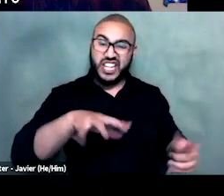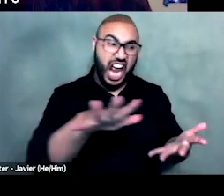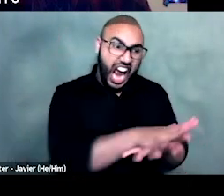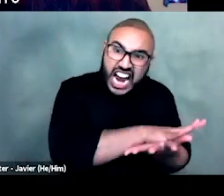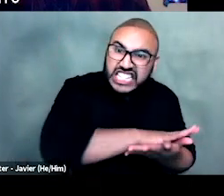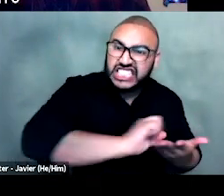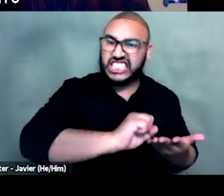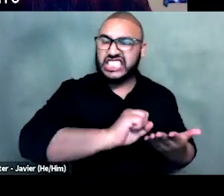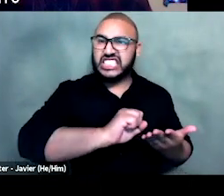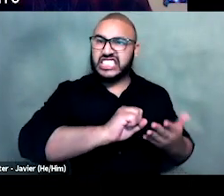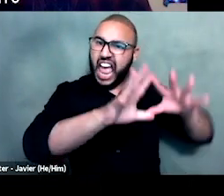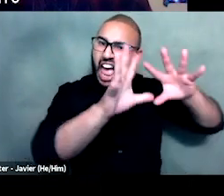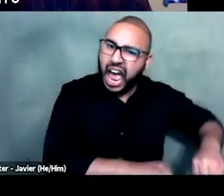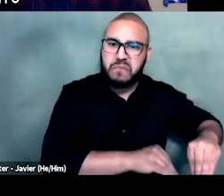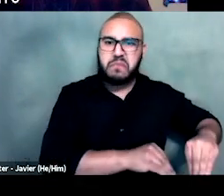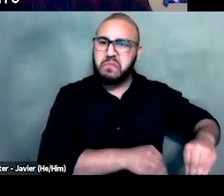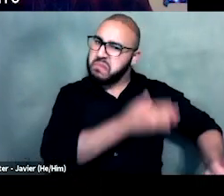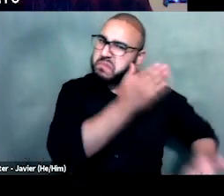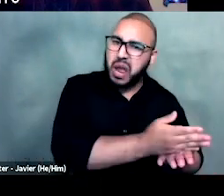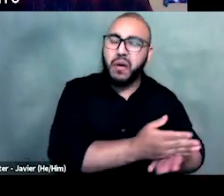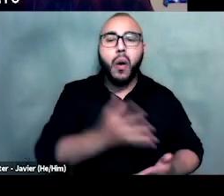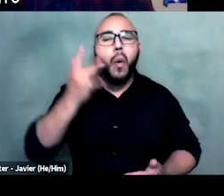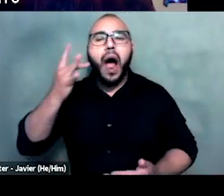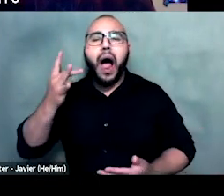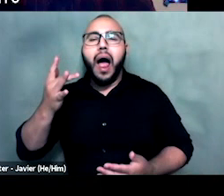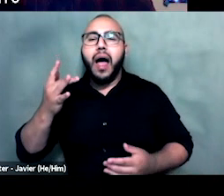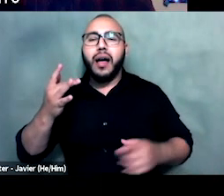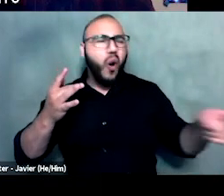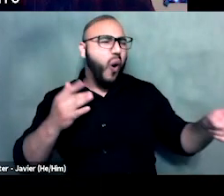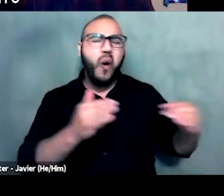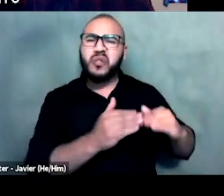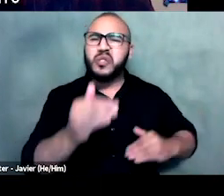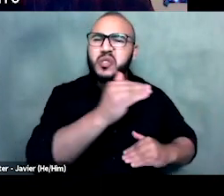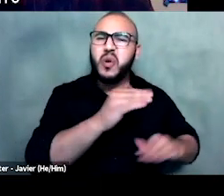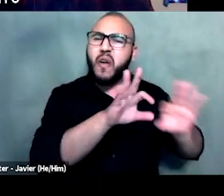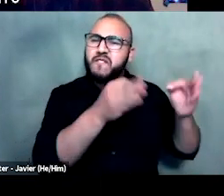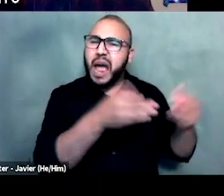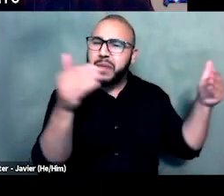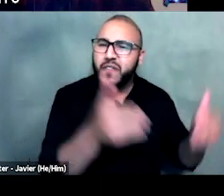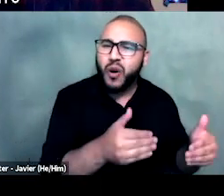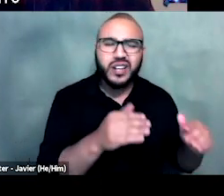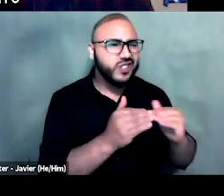There was this view that Indians were too communal, too family oriented, and that their